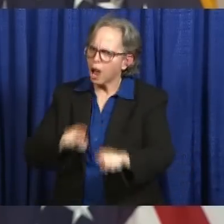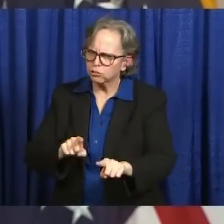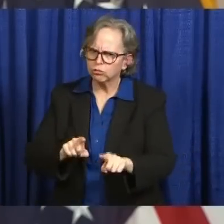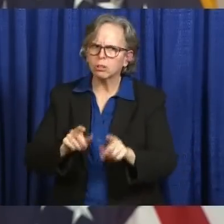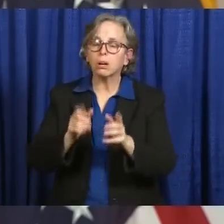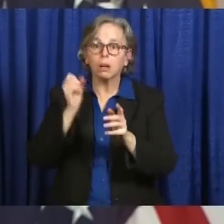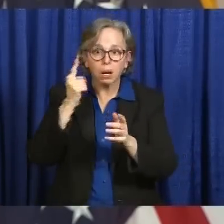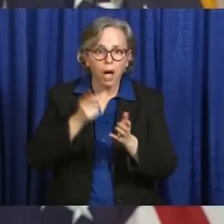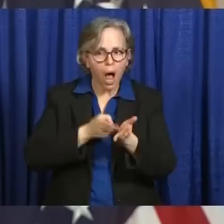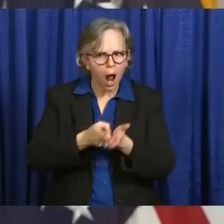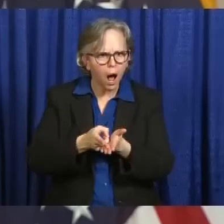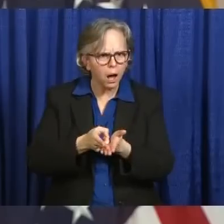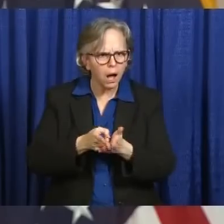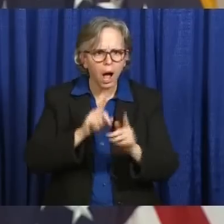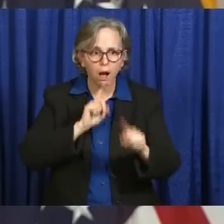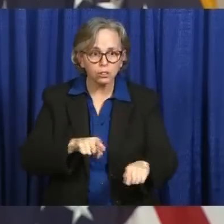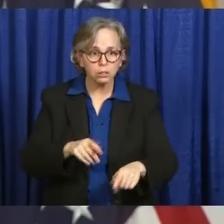KIDS HAVE AN ANSWER THEM